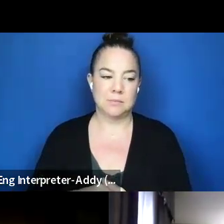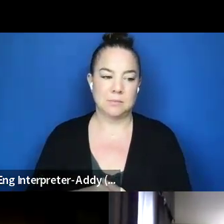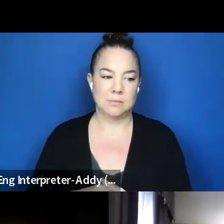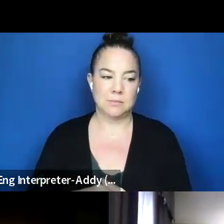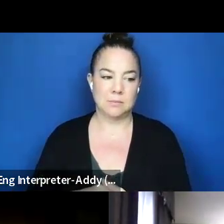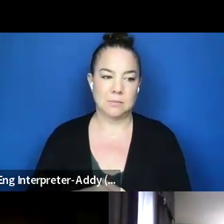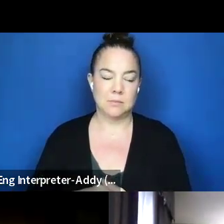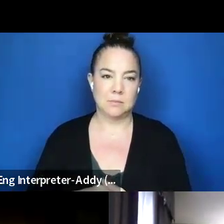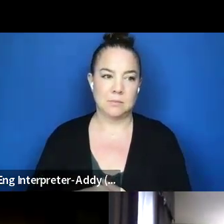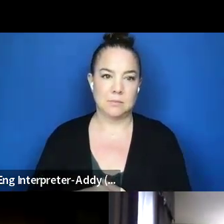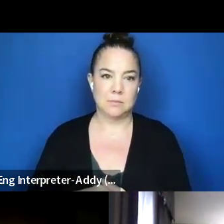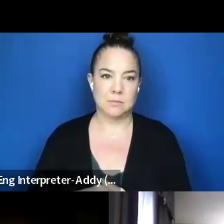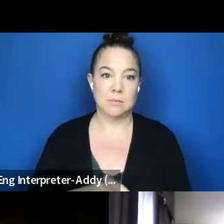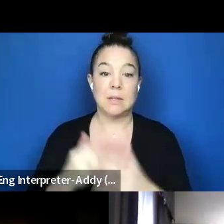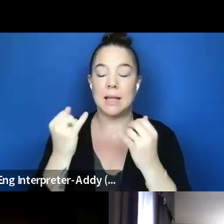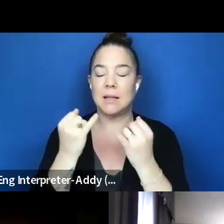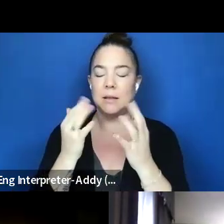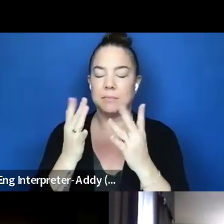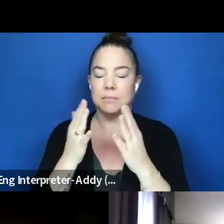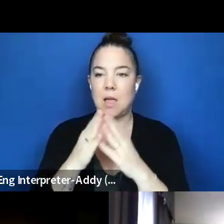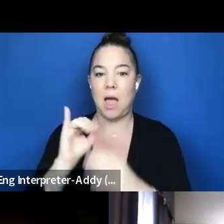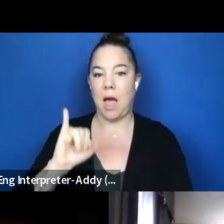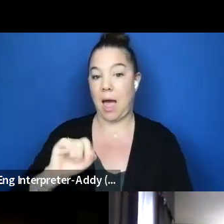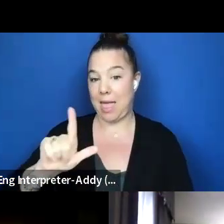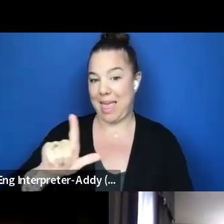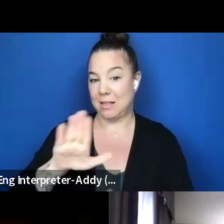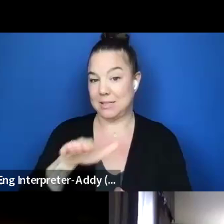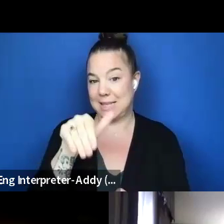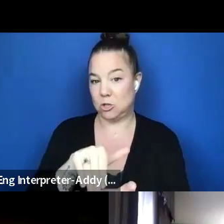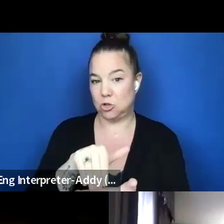Adeleigh Belyeu: and independent. The Il center in Birmingham